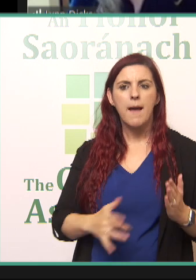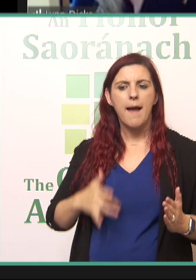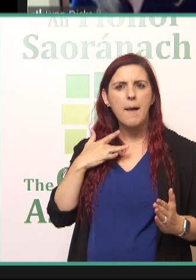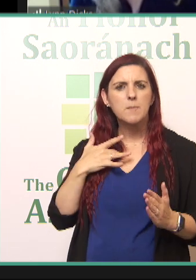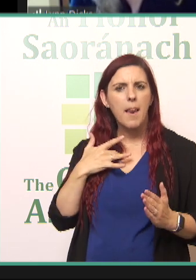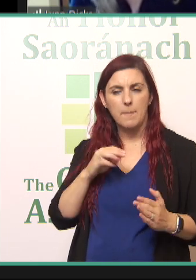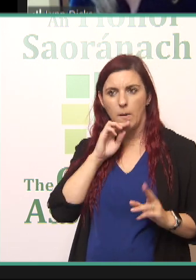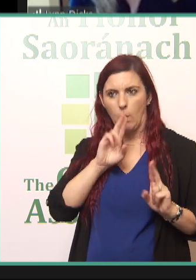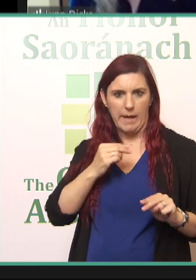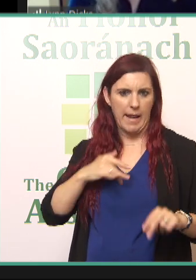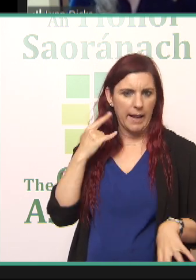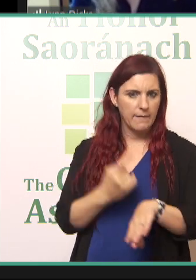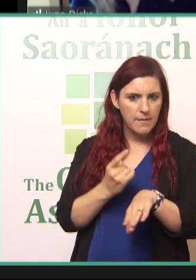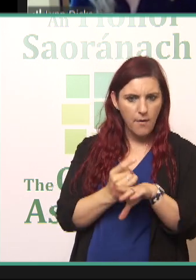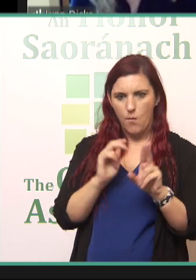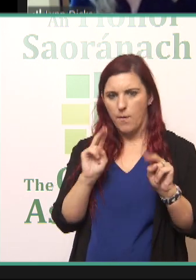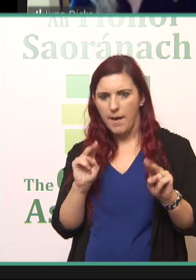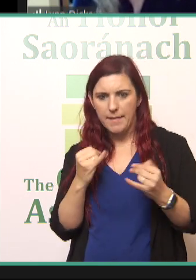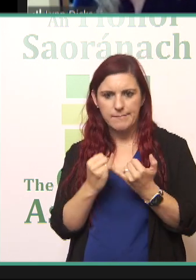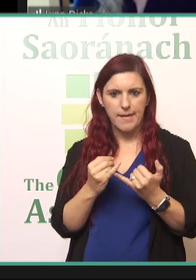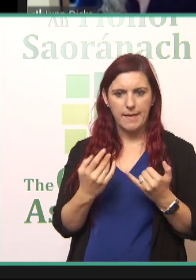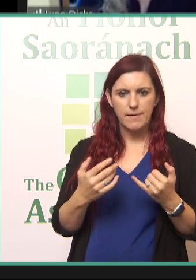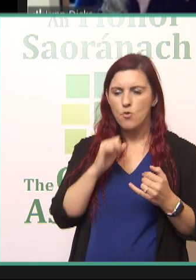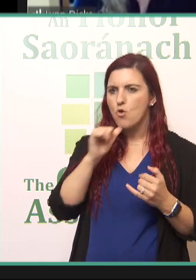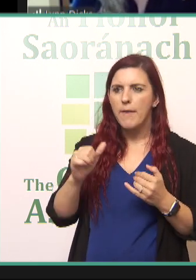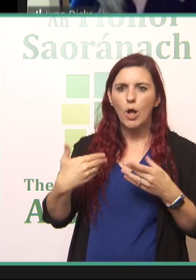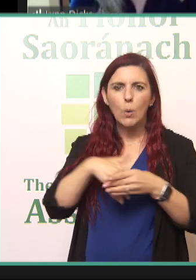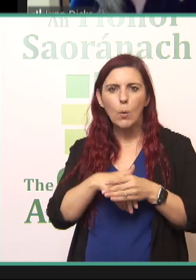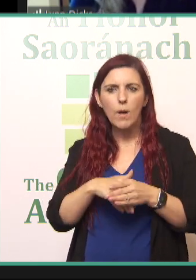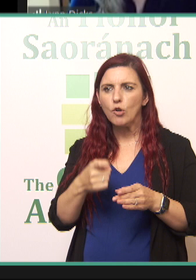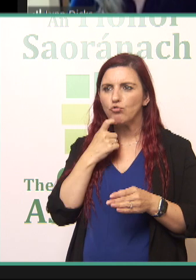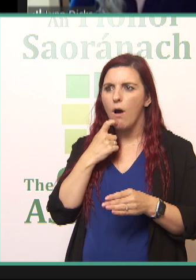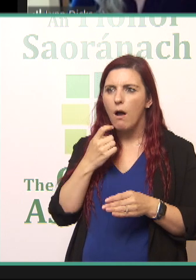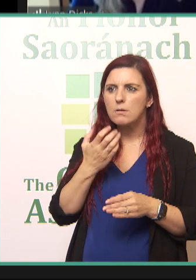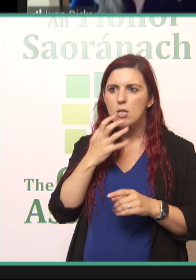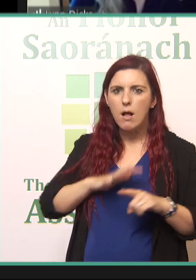can live there and it excludes things like deserts and rocks and salt flats and of the habitable land